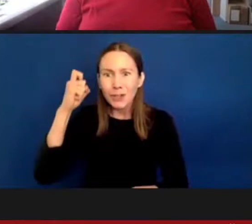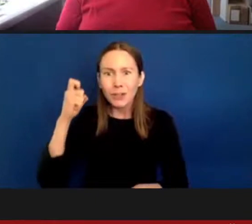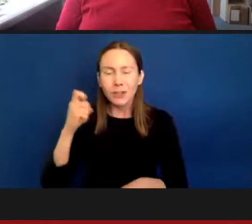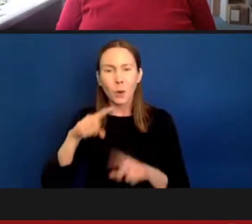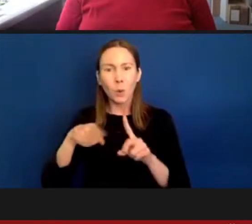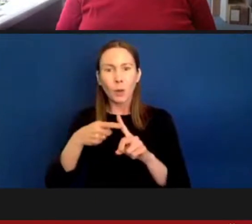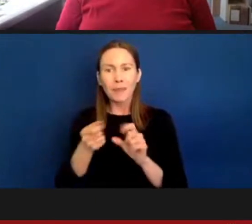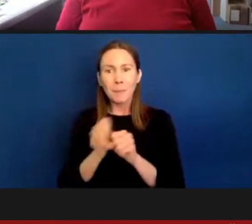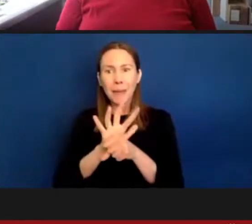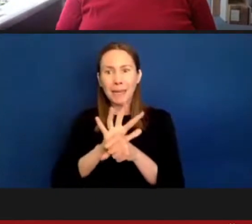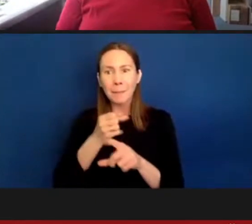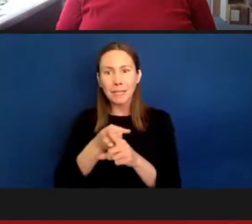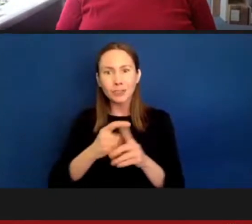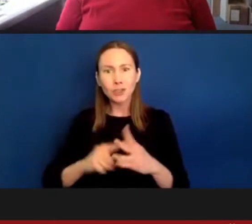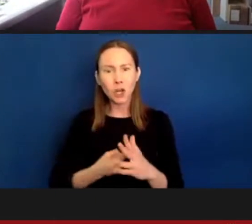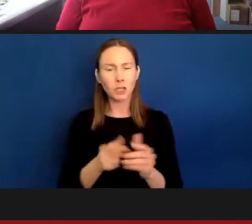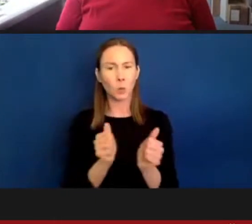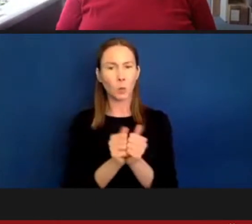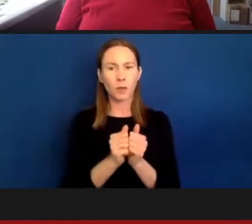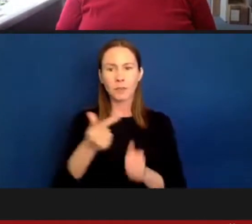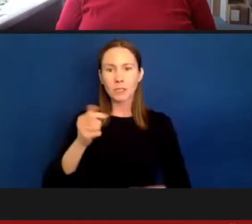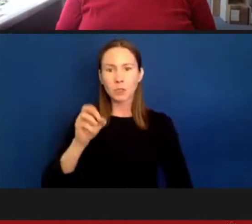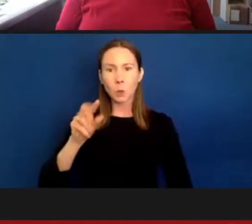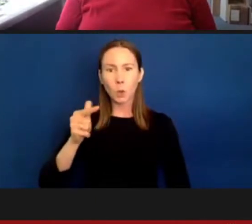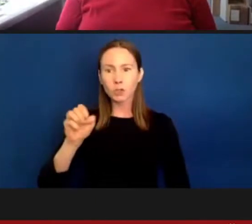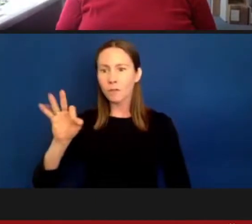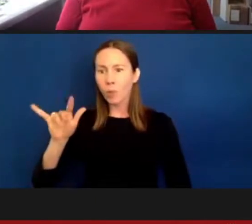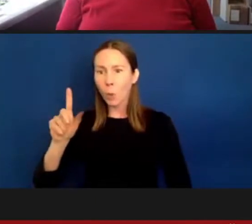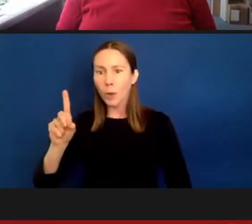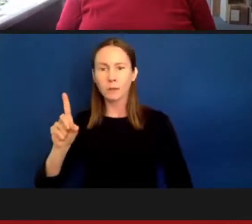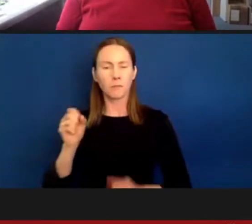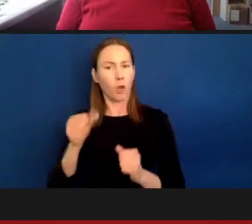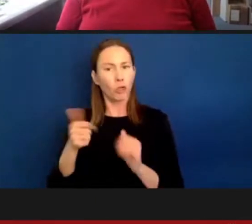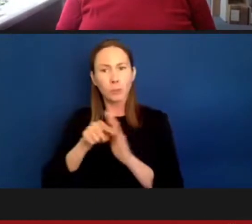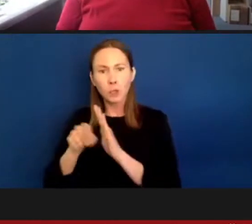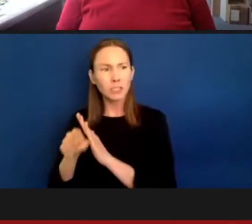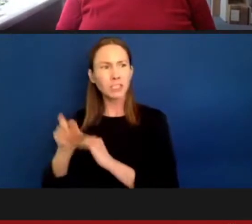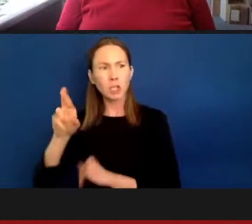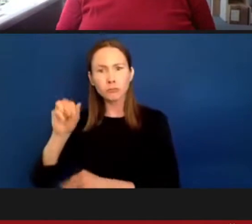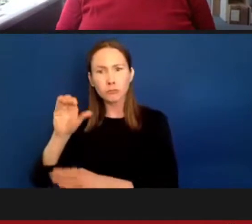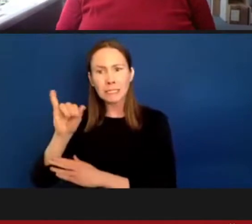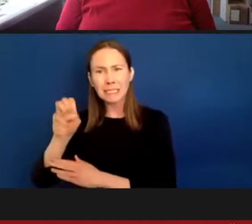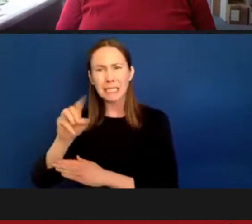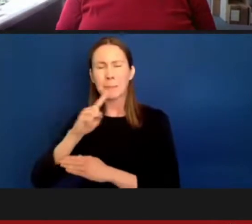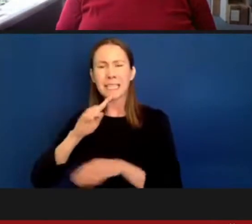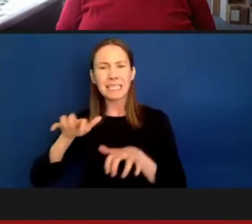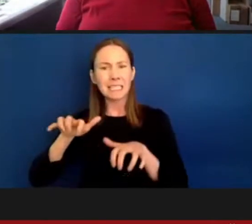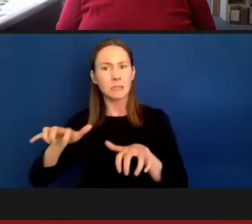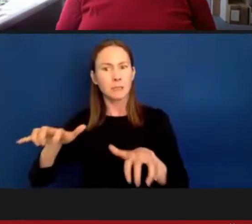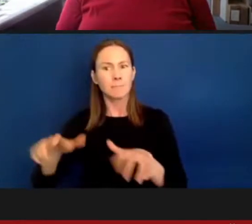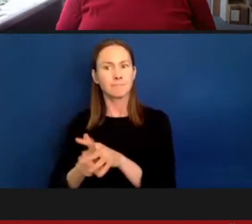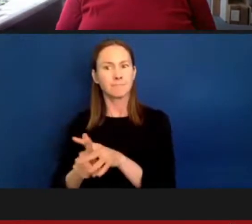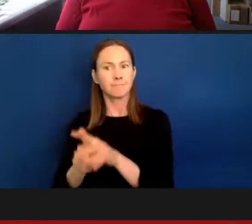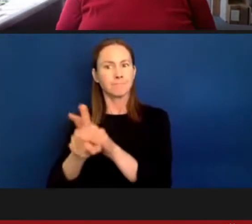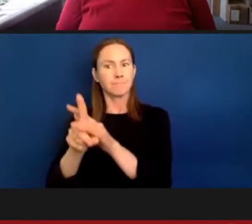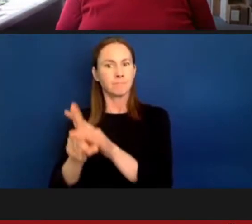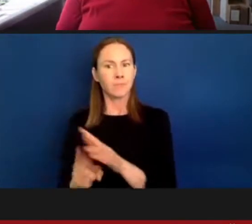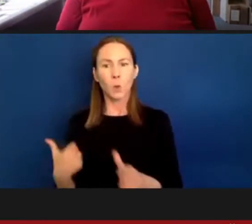other murders and racism creeping up everywhere. We need to enforce equitable policies.